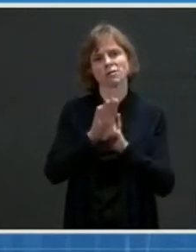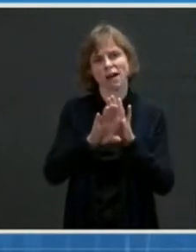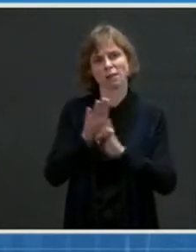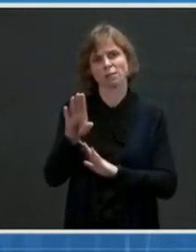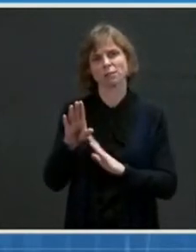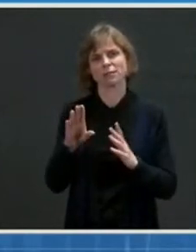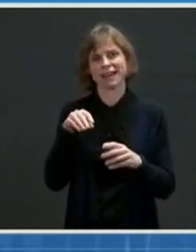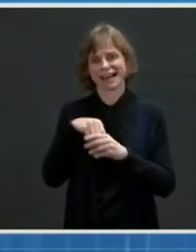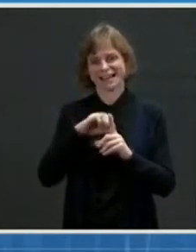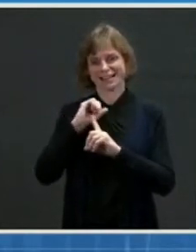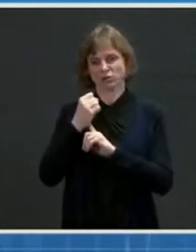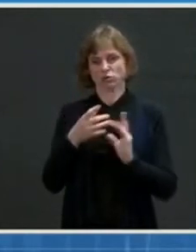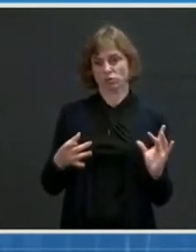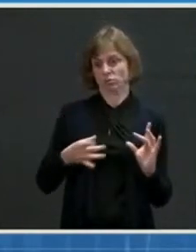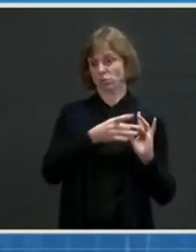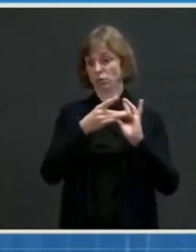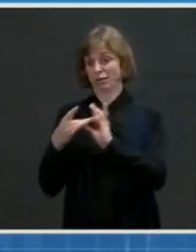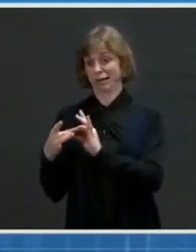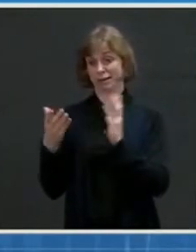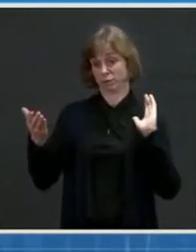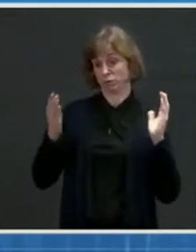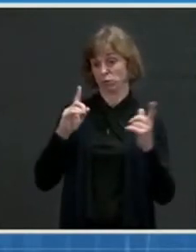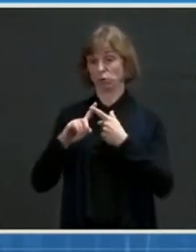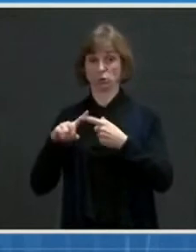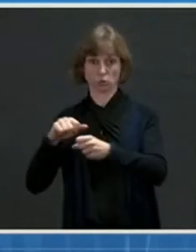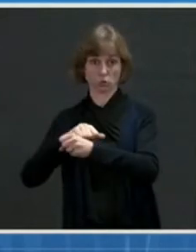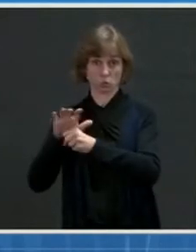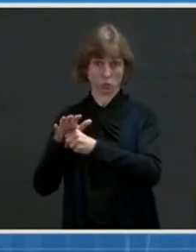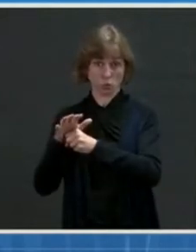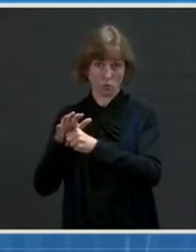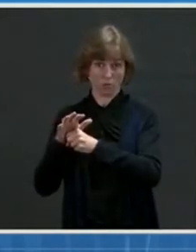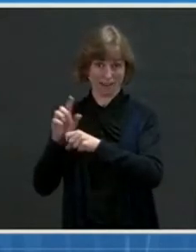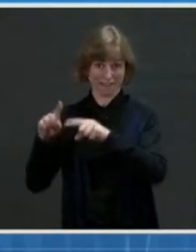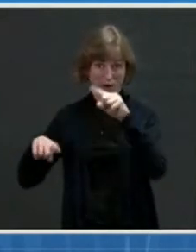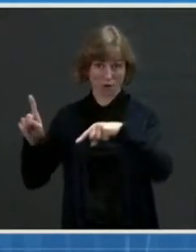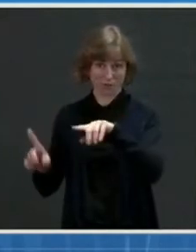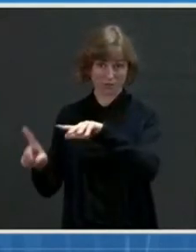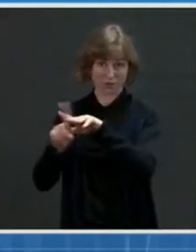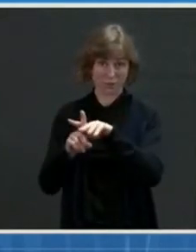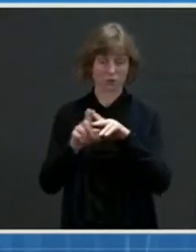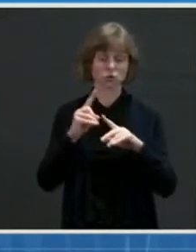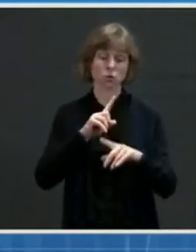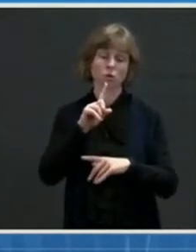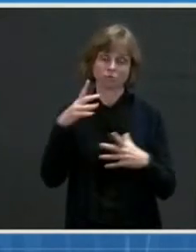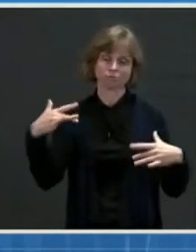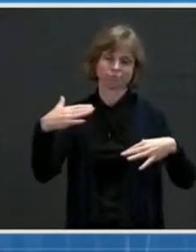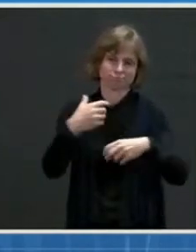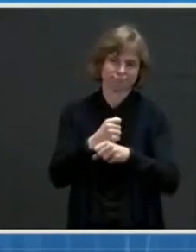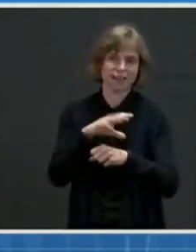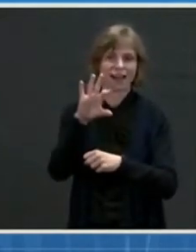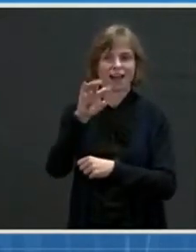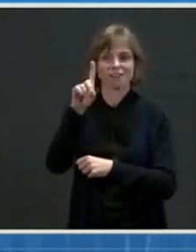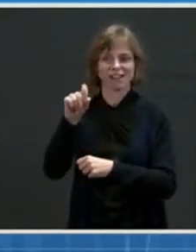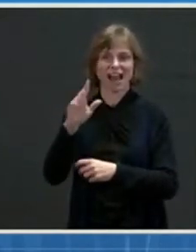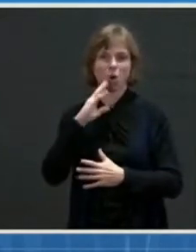DEVELOPMENT AGAIN IN THE CONTEXT OF EMERGING SARS COV-2